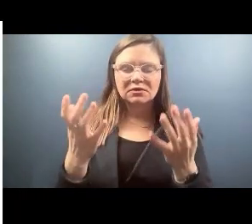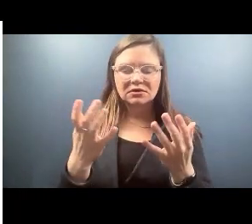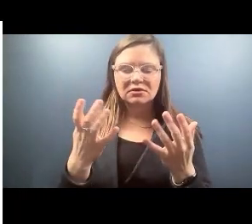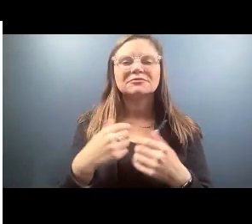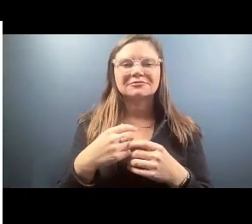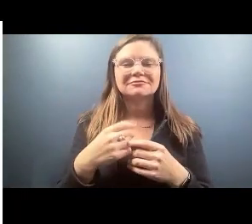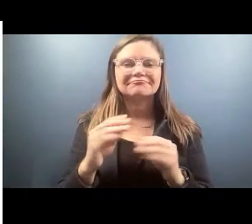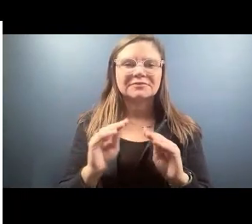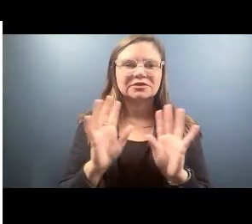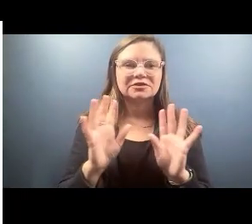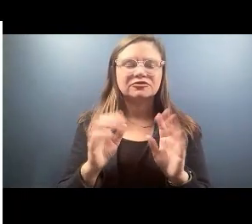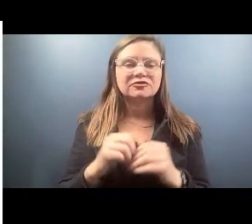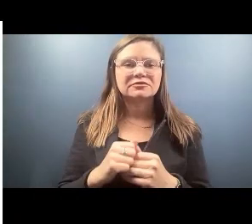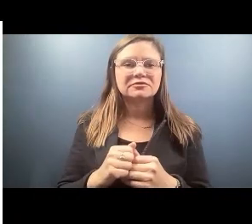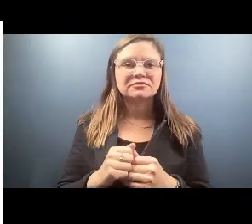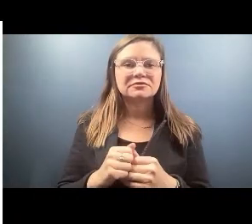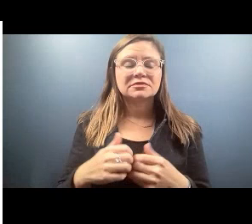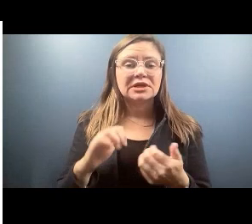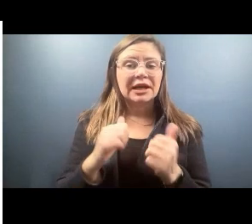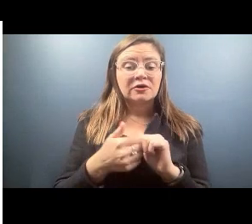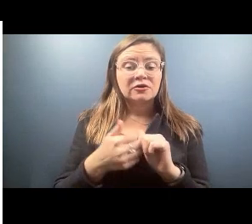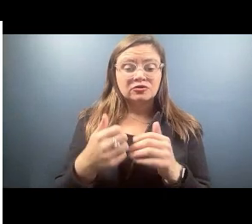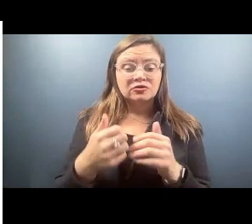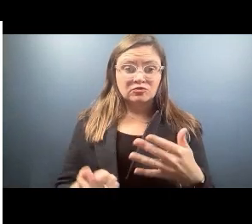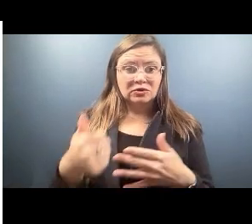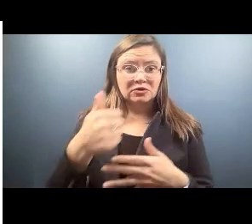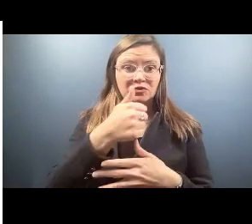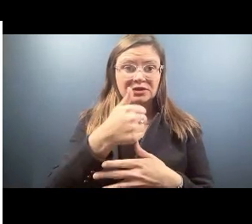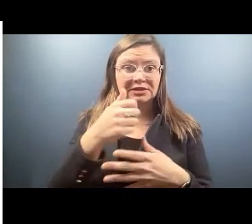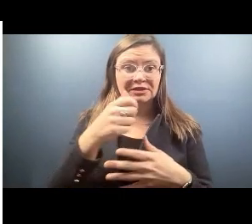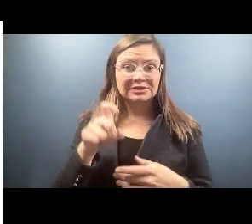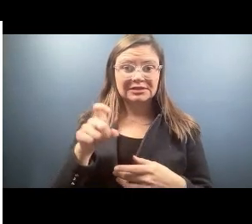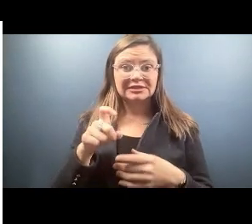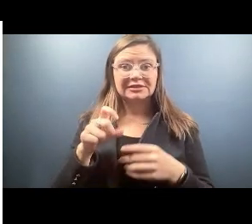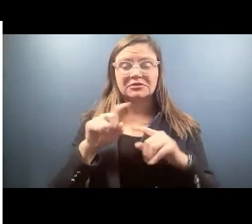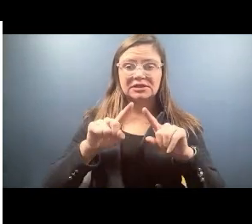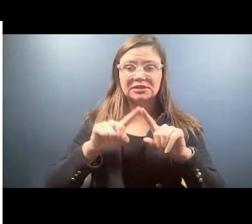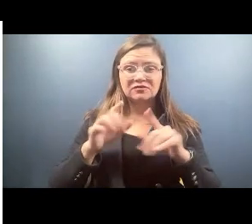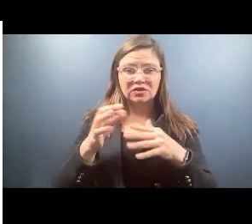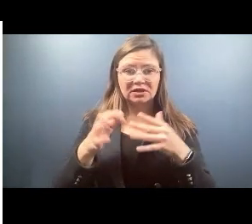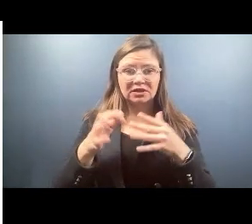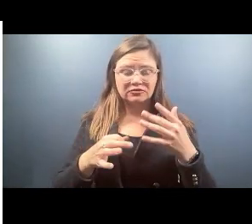Now, how would how to go about prioritizing data needs? There are a number of ways you can think about it about this,